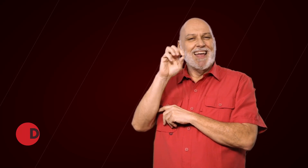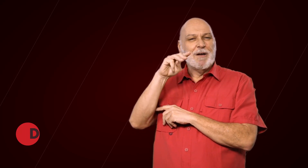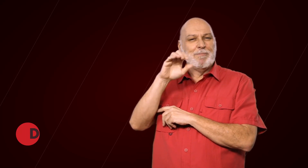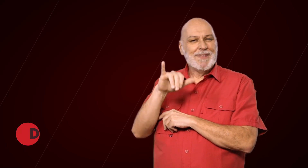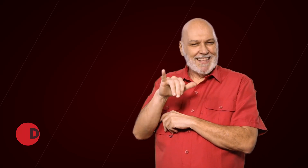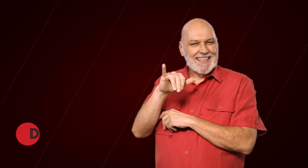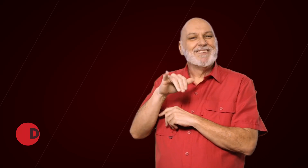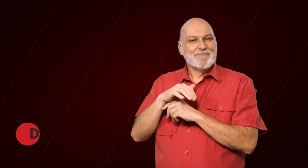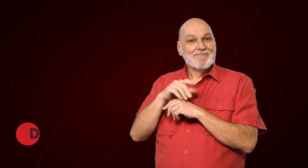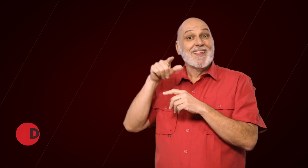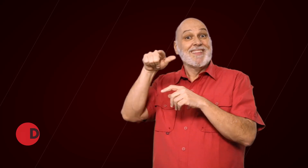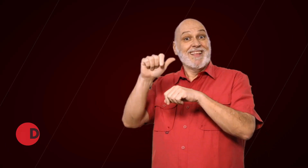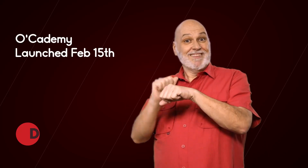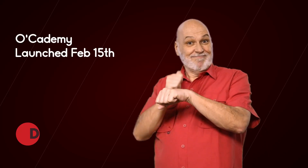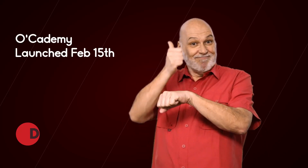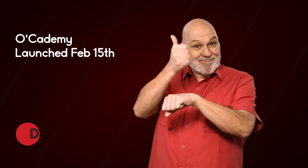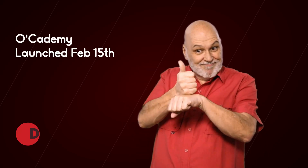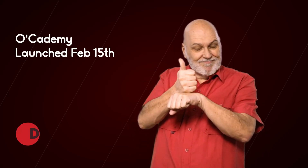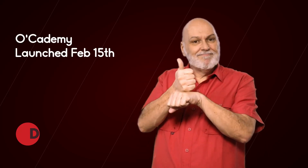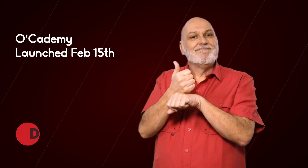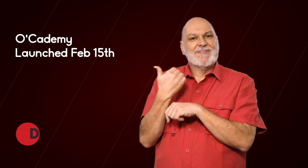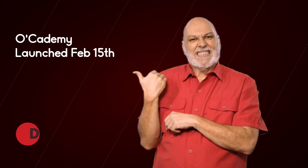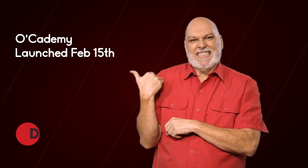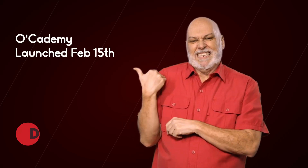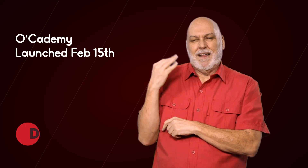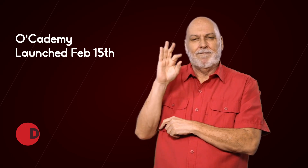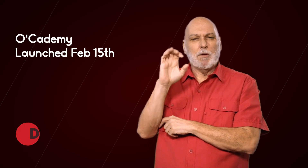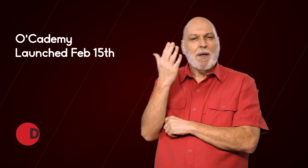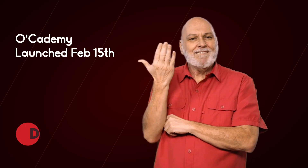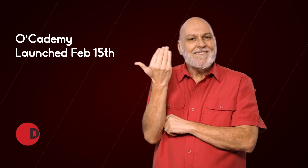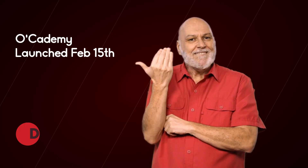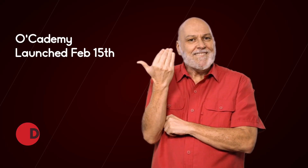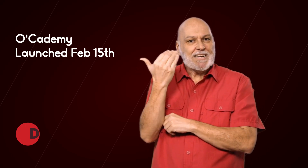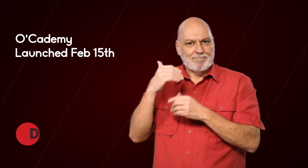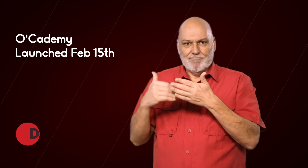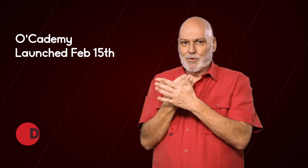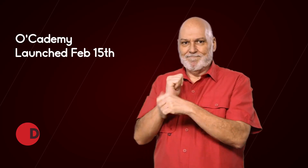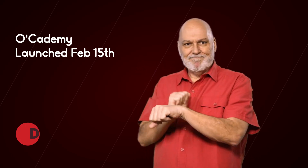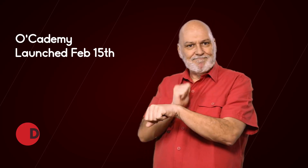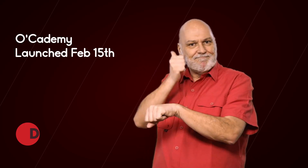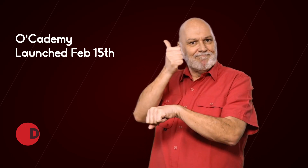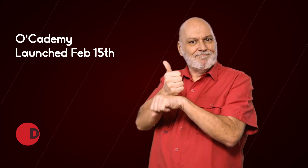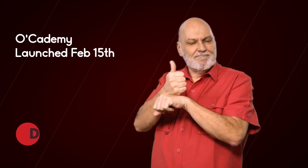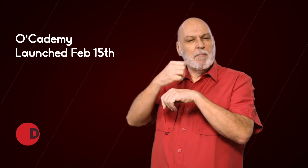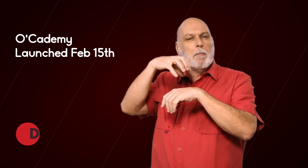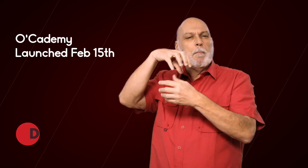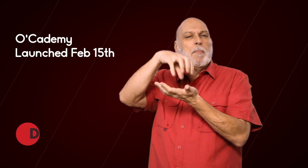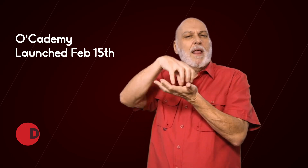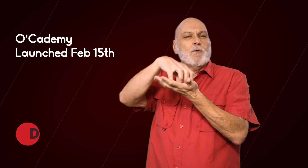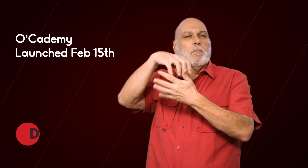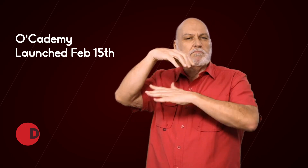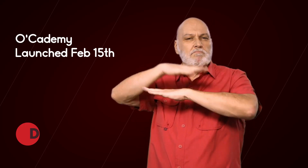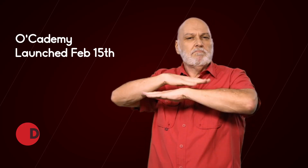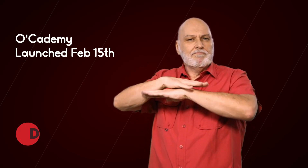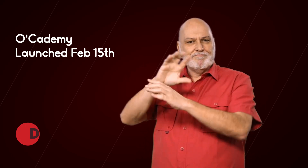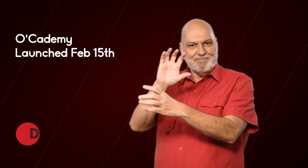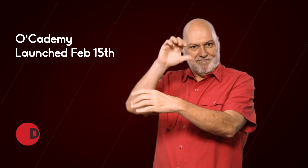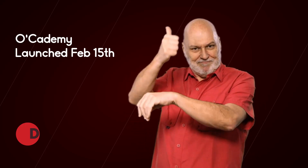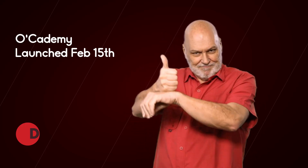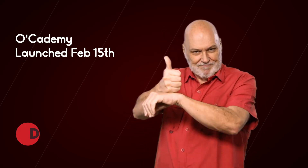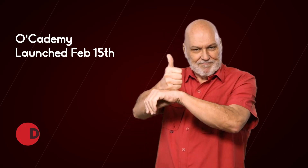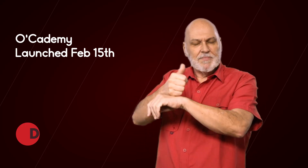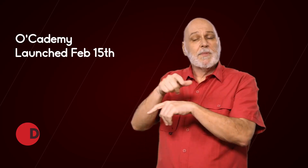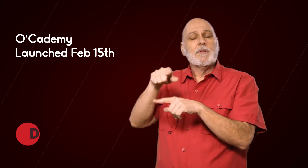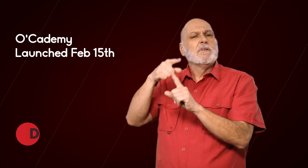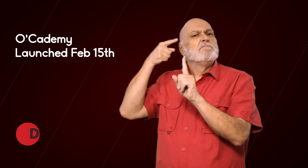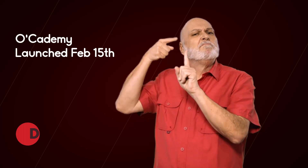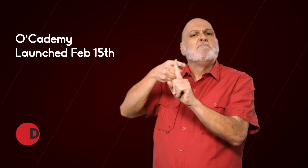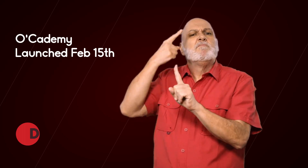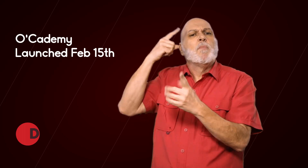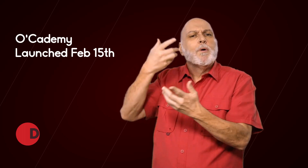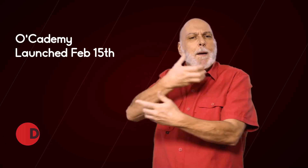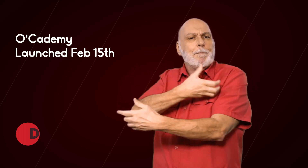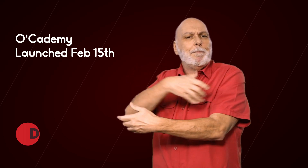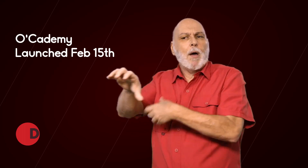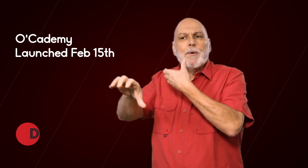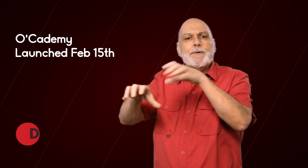"O-Cademy" was launched on Feb 15th; they say the platform would